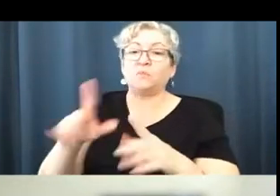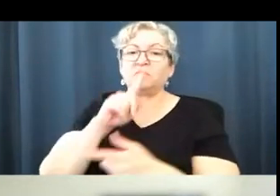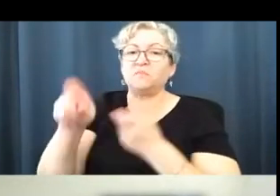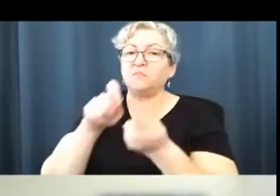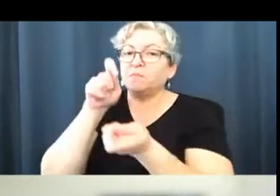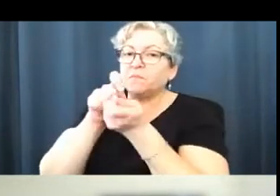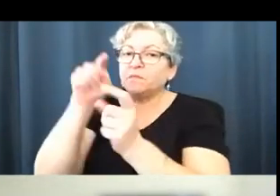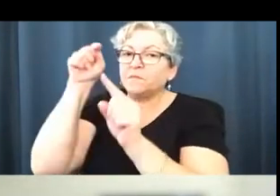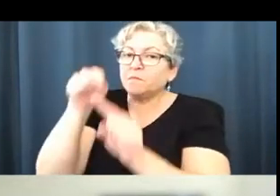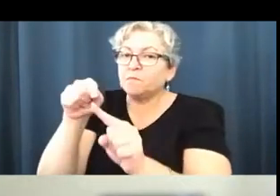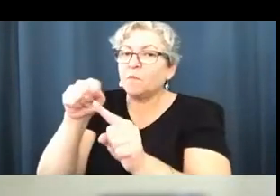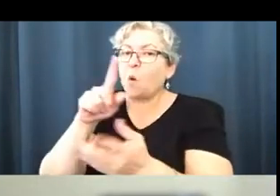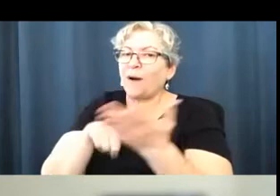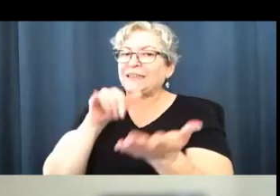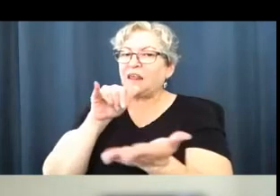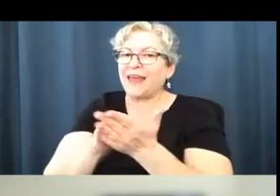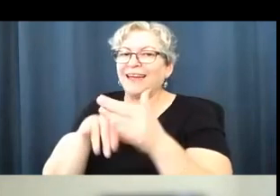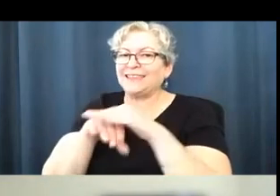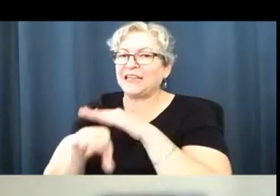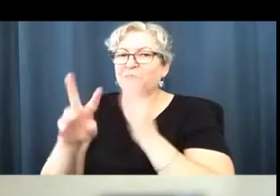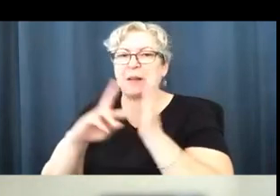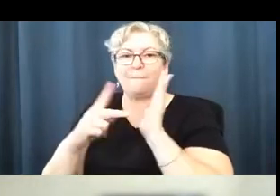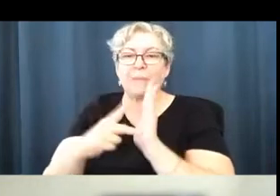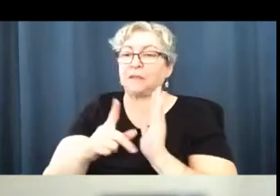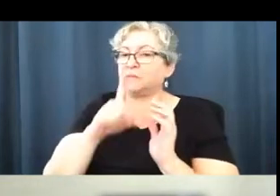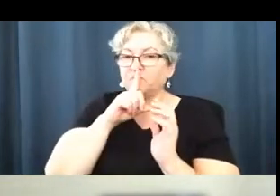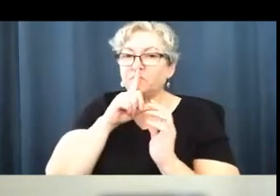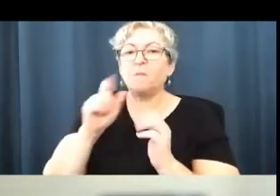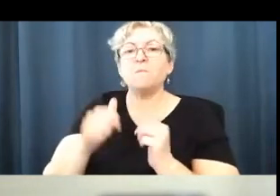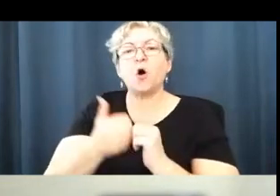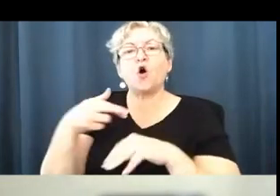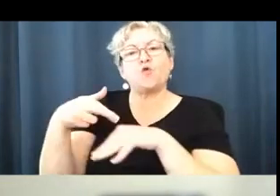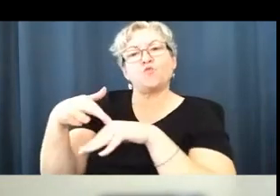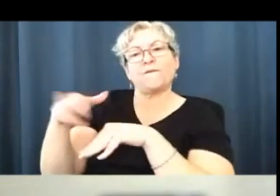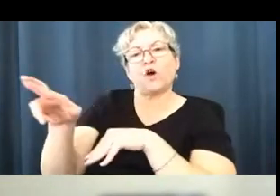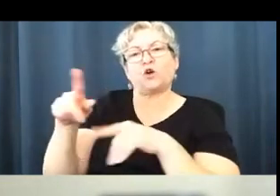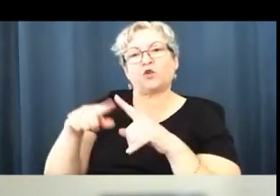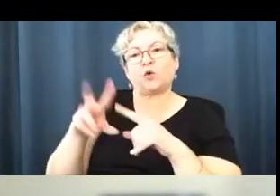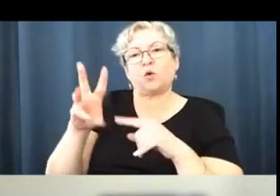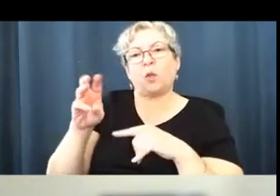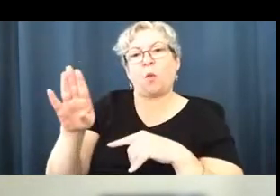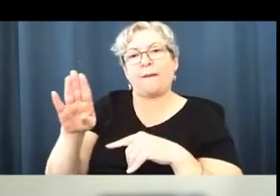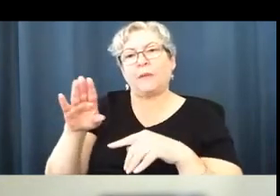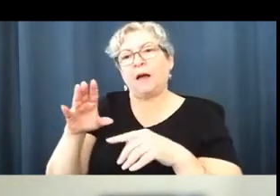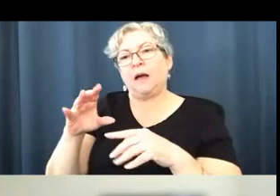what accessibility means, most of them are referring to the Web Content Accessibility Guidelines or WCAG.